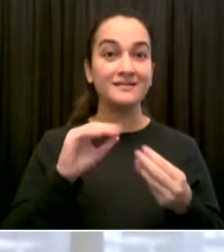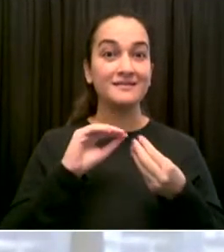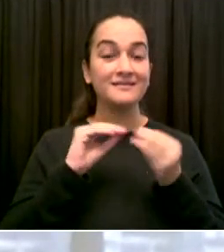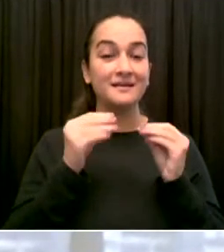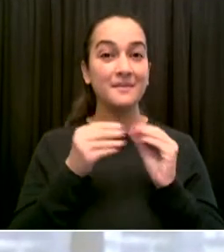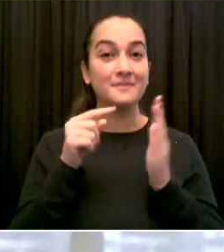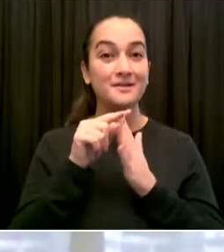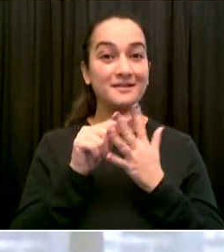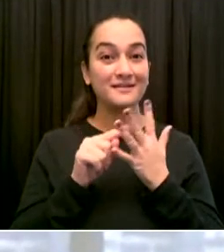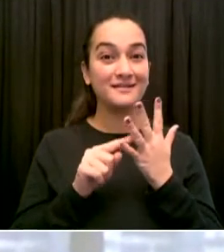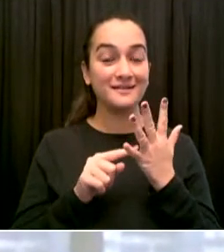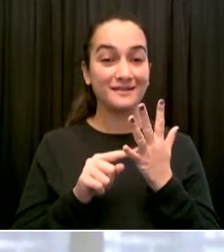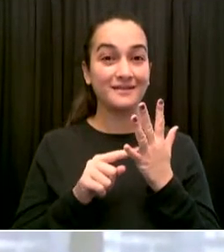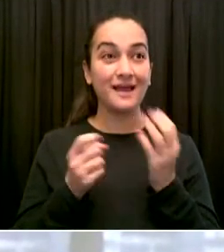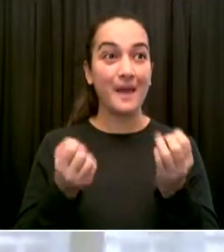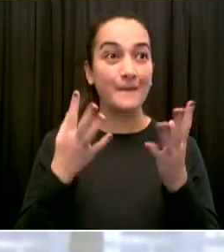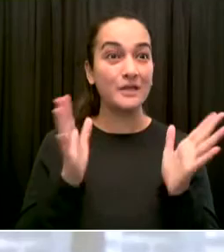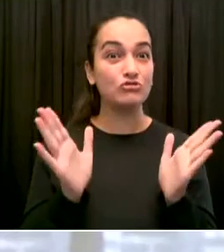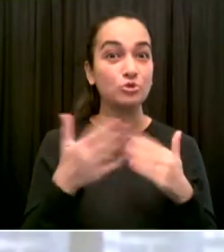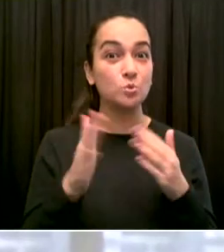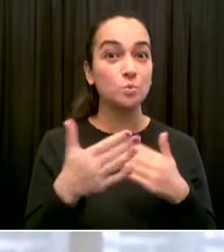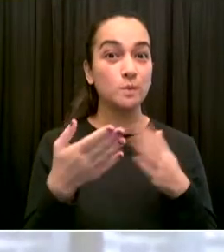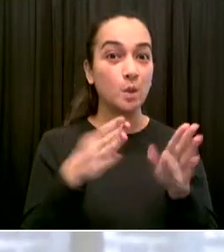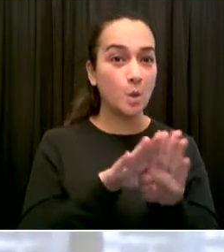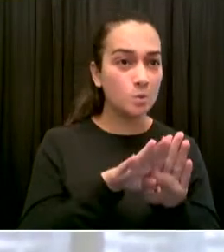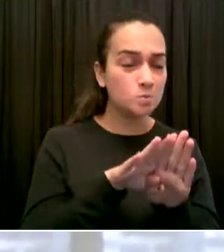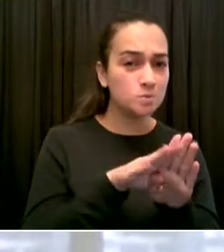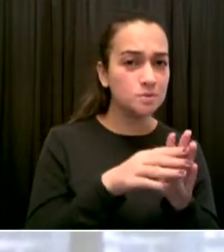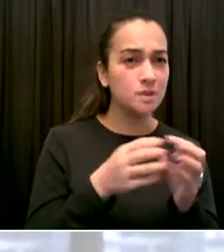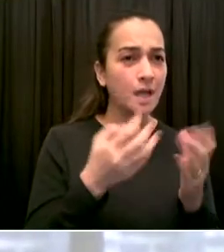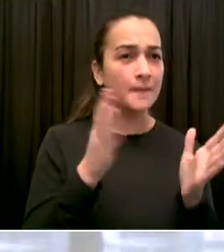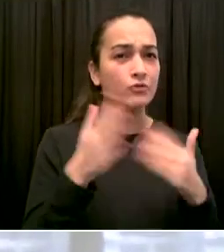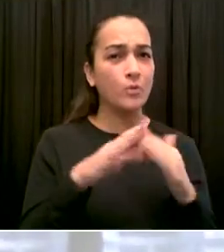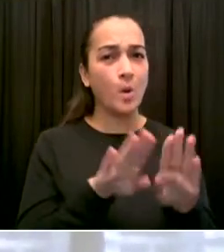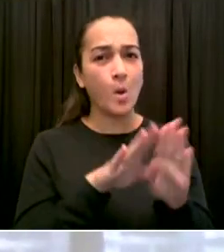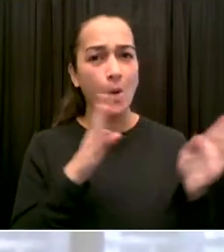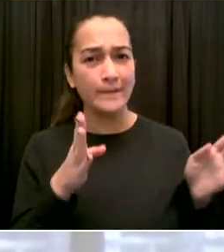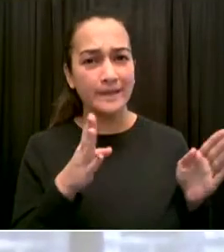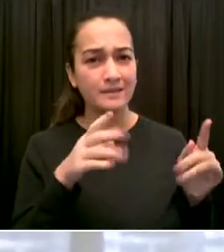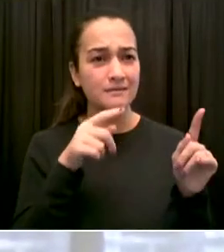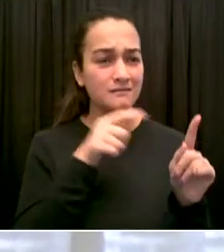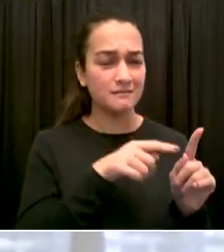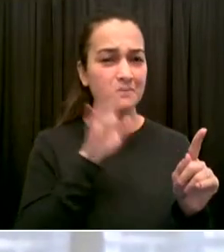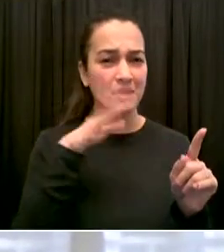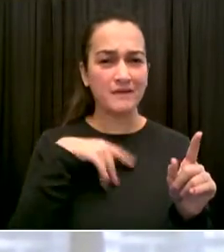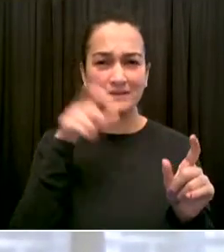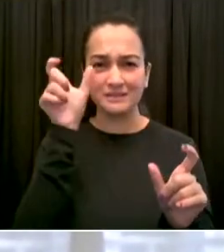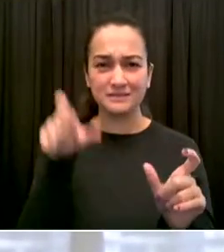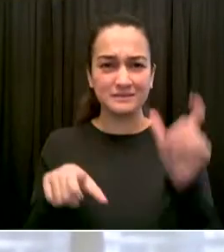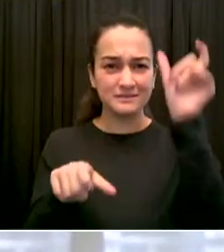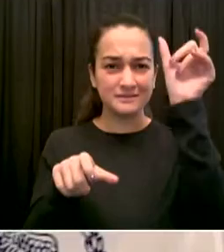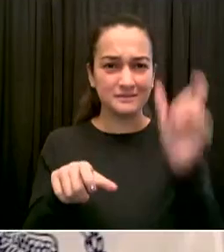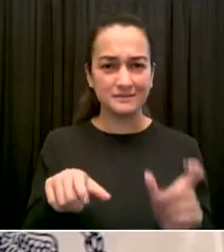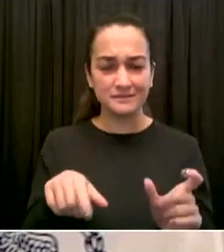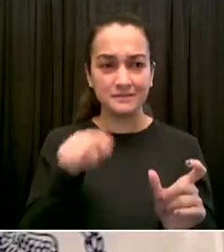TODAY. THE NUMBERS ADD TO THE NUMBER